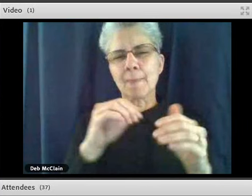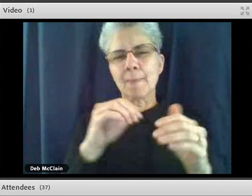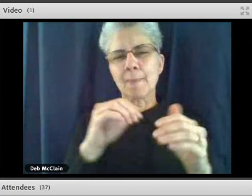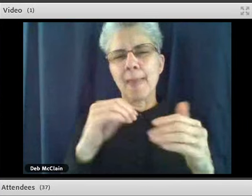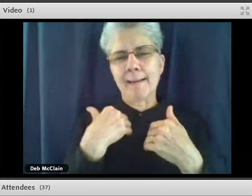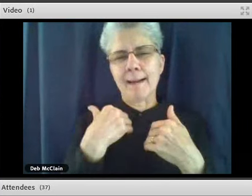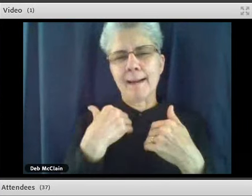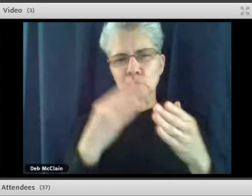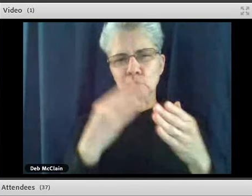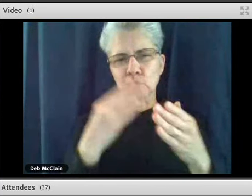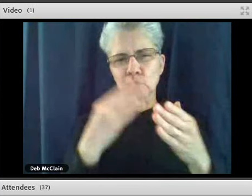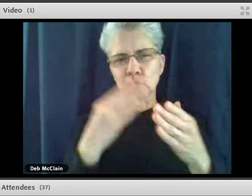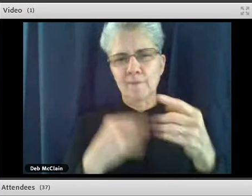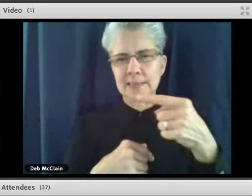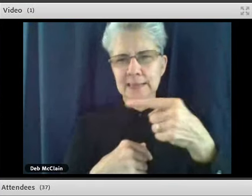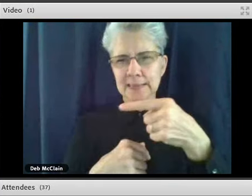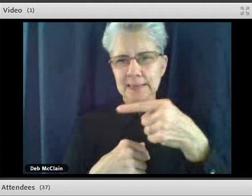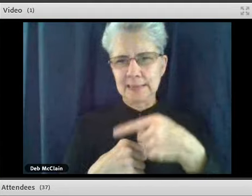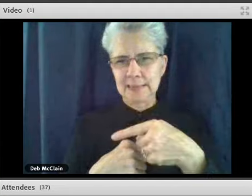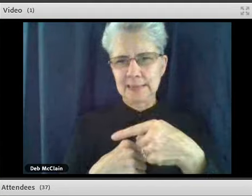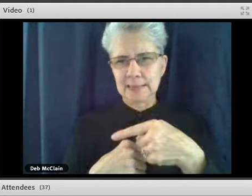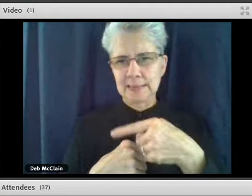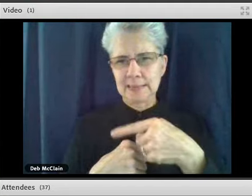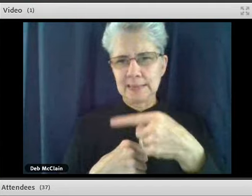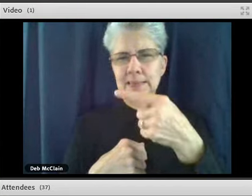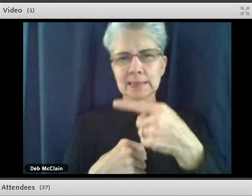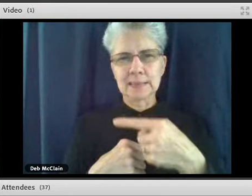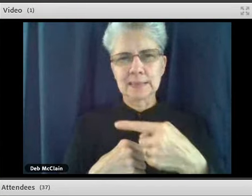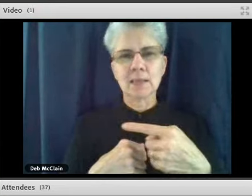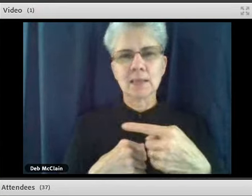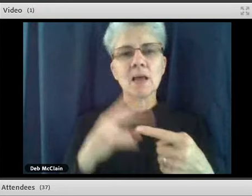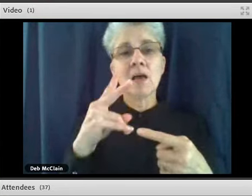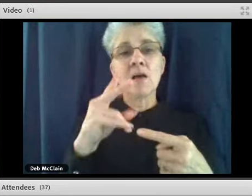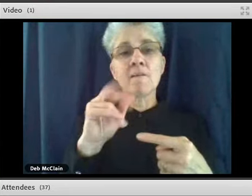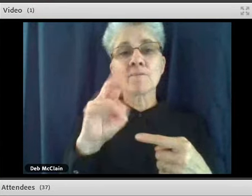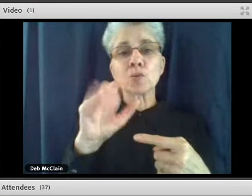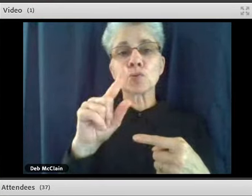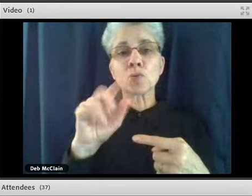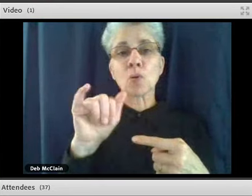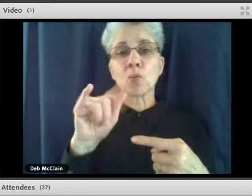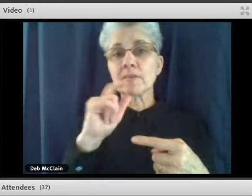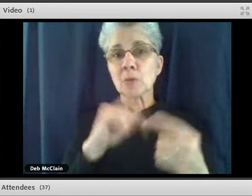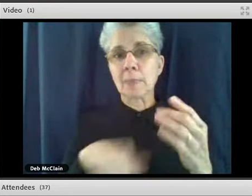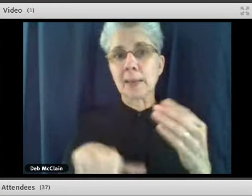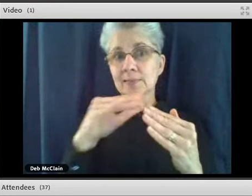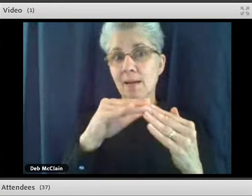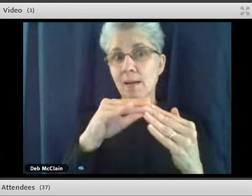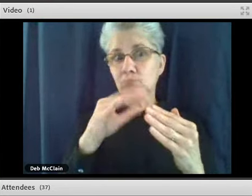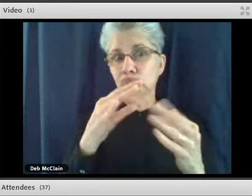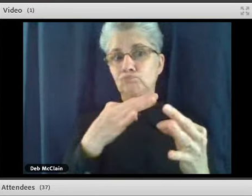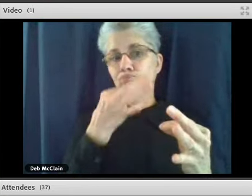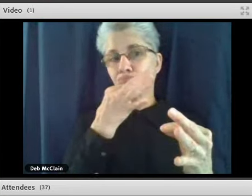on how to make content accessible for those services. Virtual reference, I think that can be a cherry